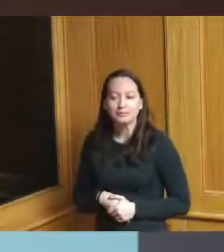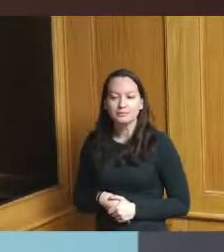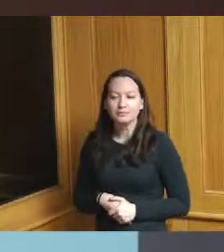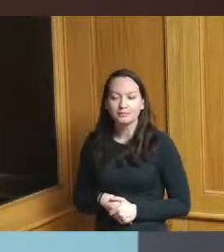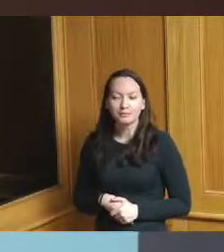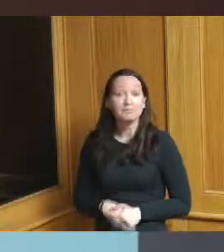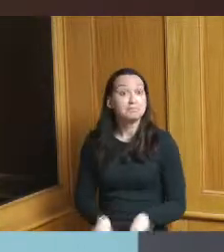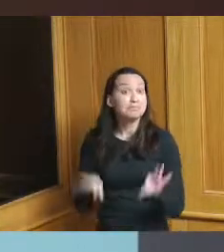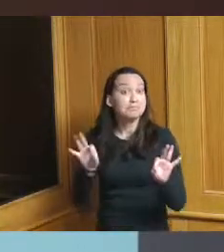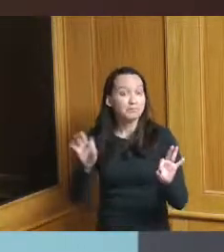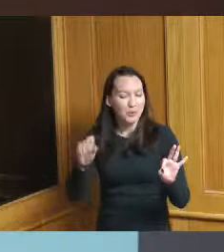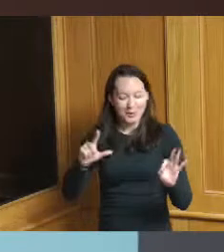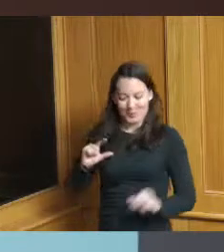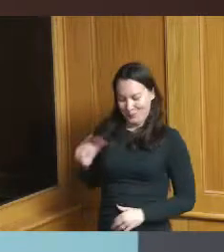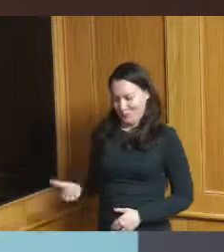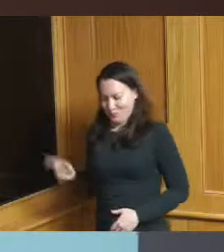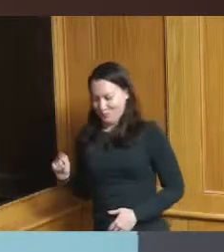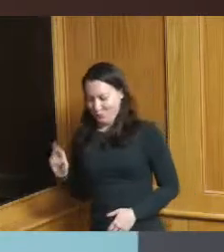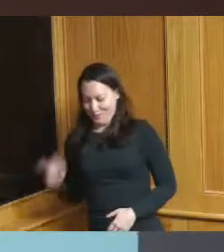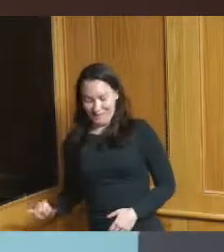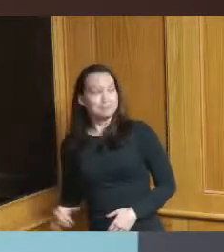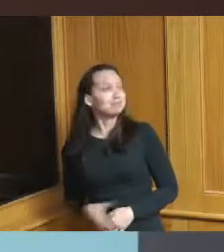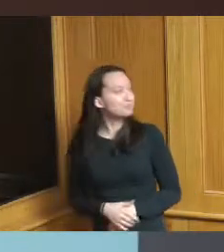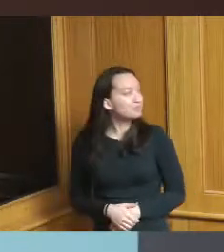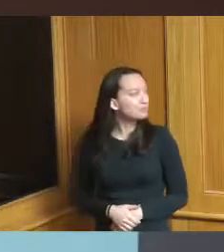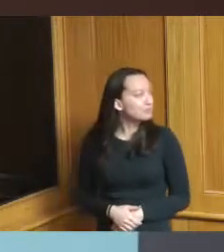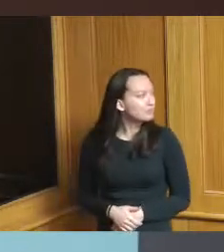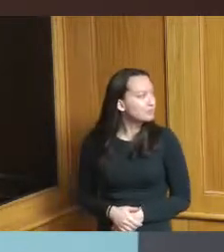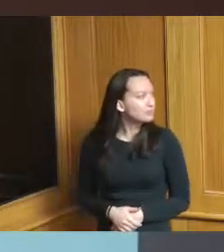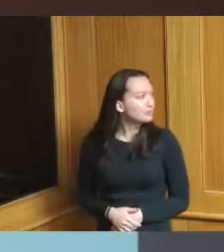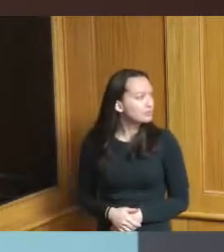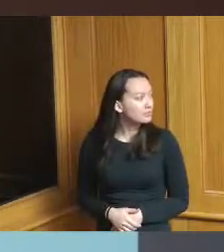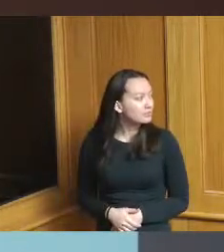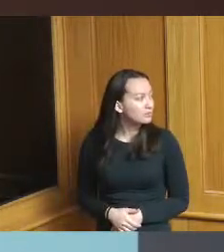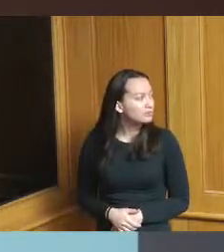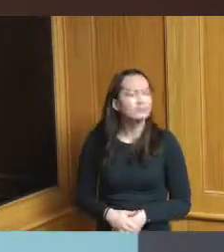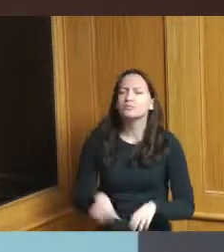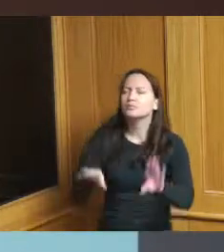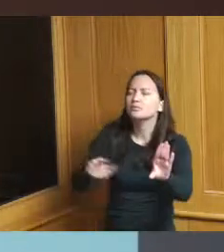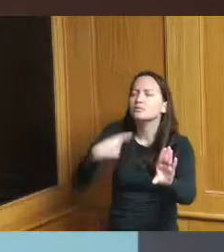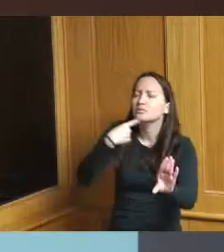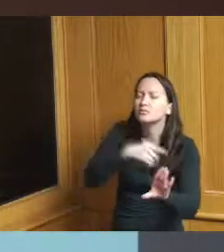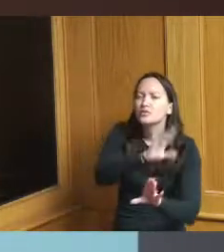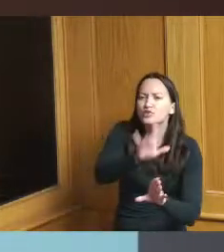all right well Tracy okay all right thanks so we'll be here well you said July to November of